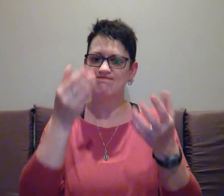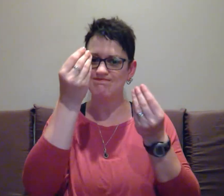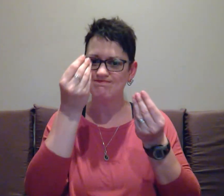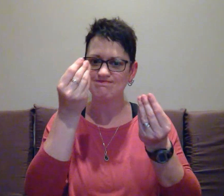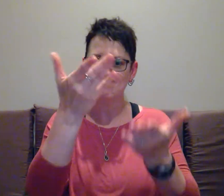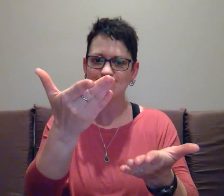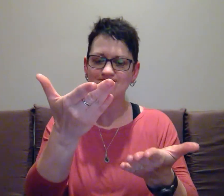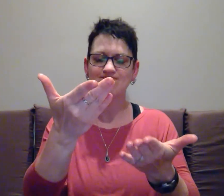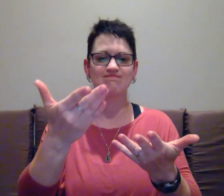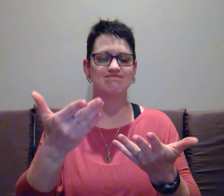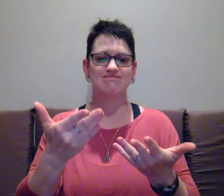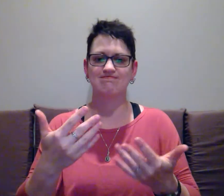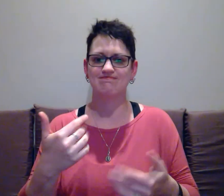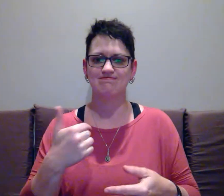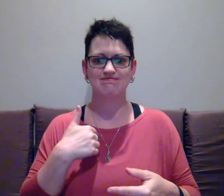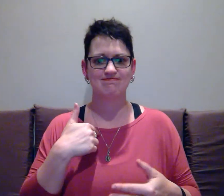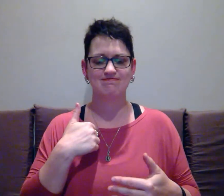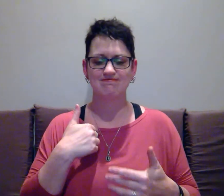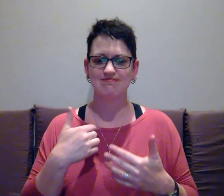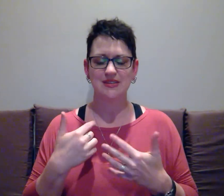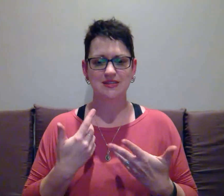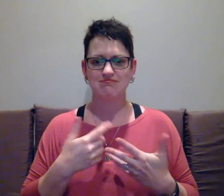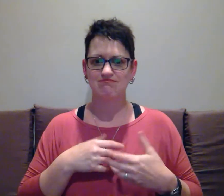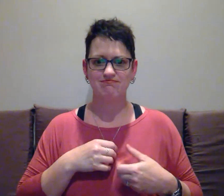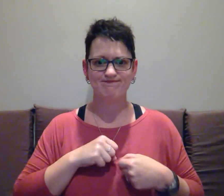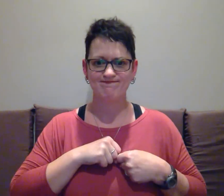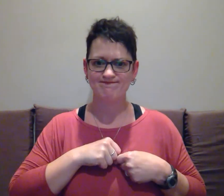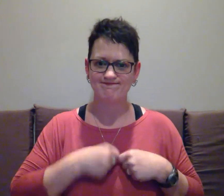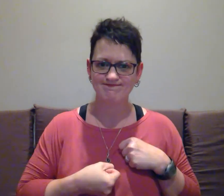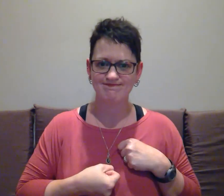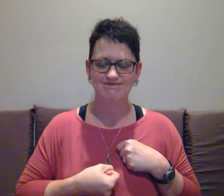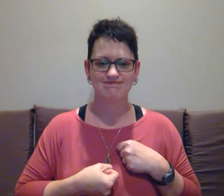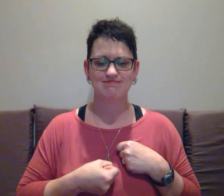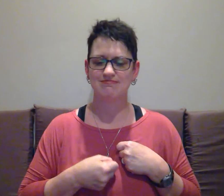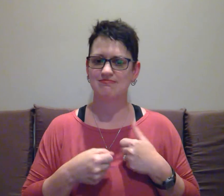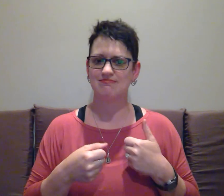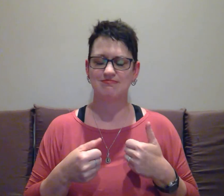I want to let you know I am torn up about